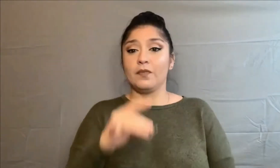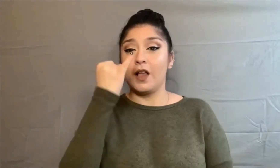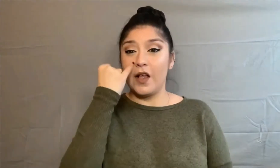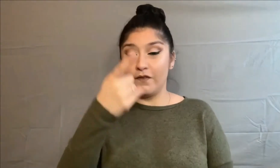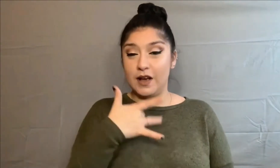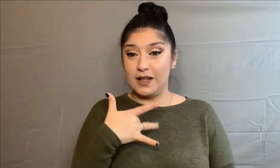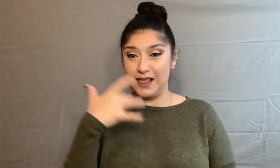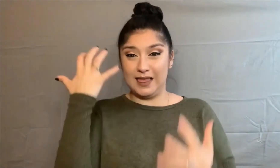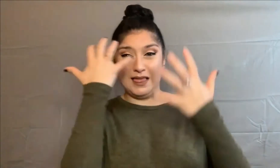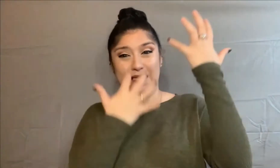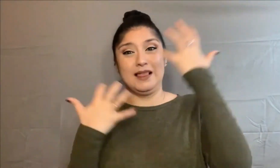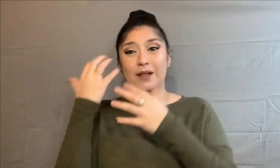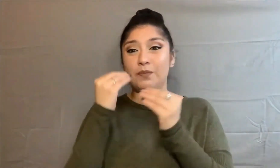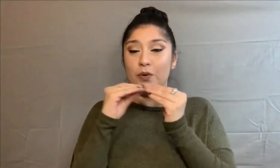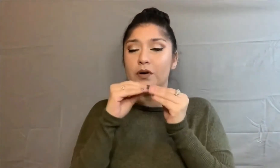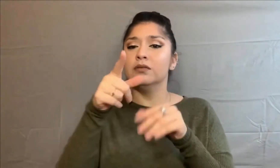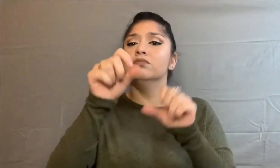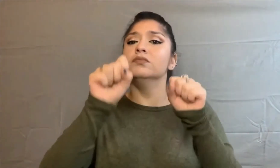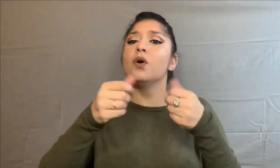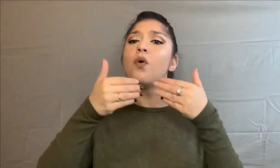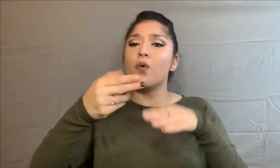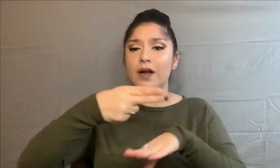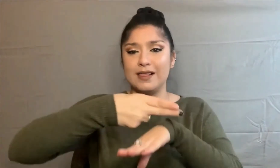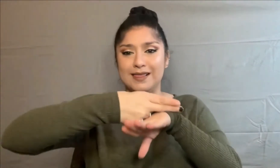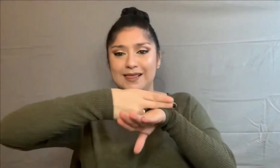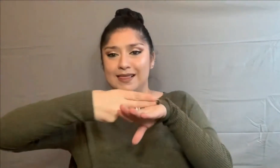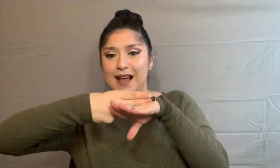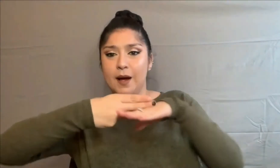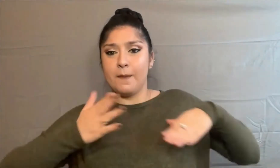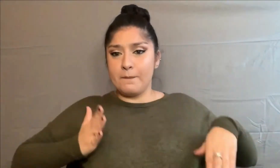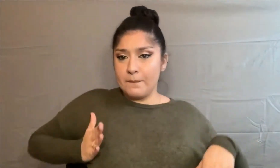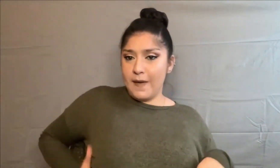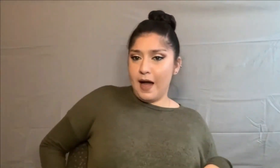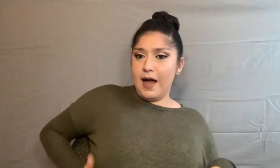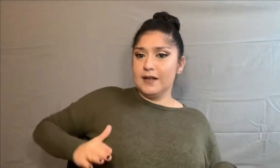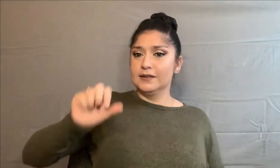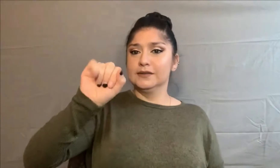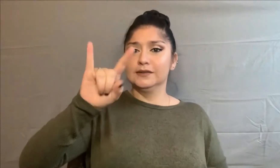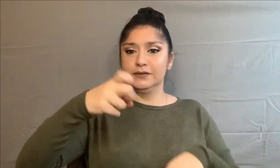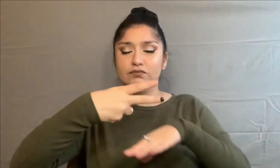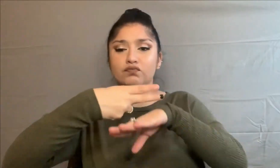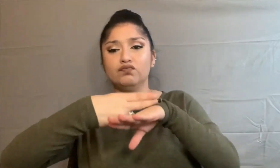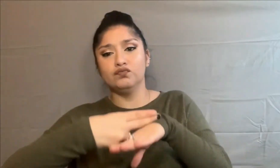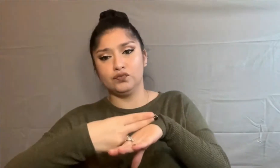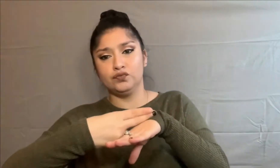When you feel dizzy, lie down on your side.